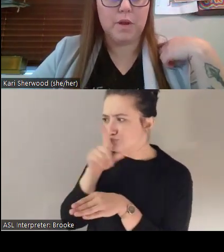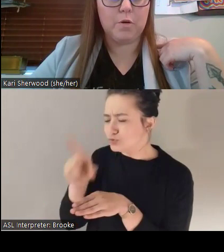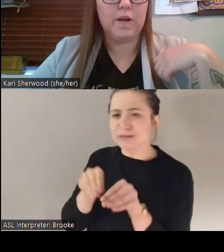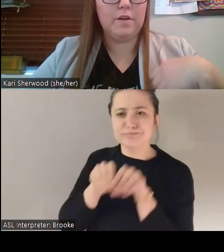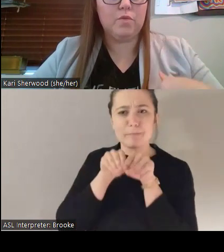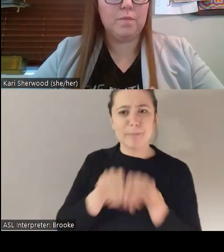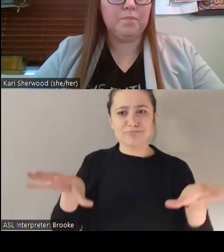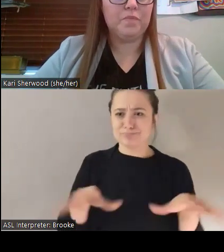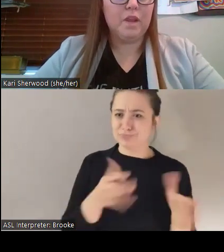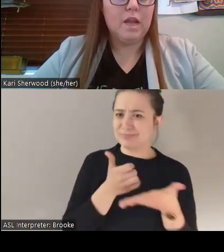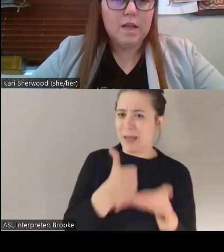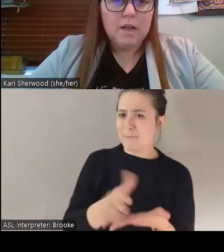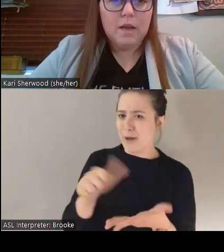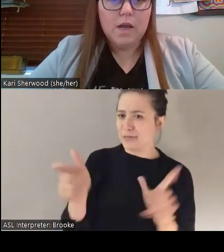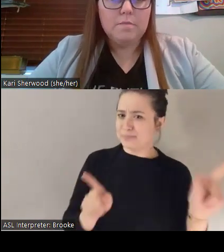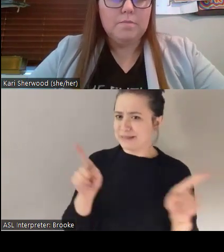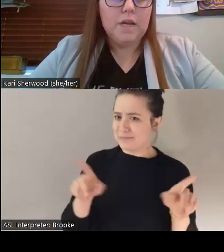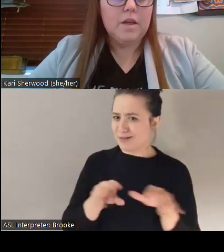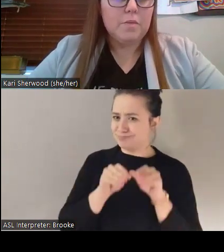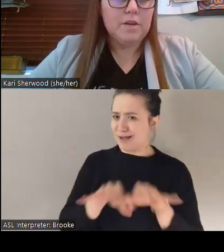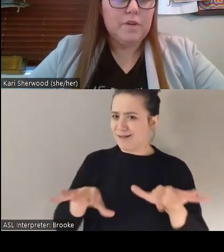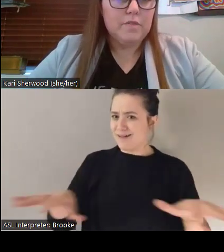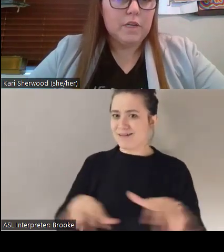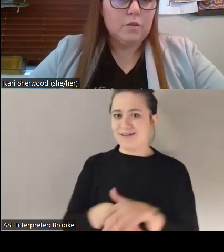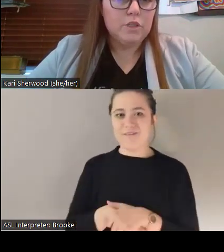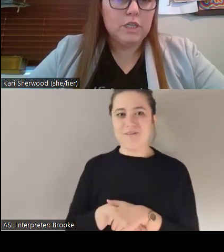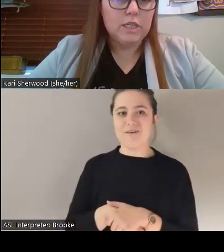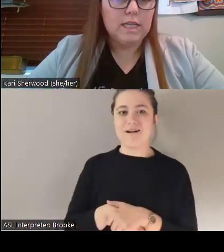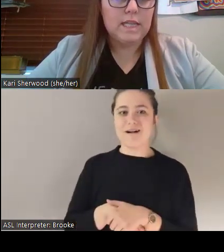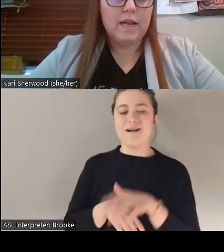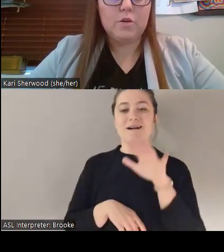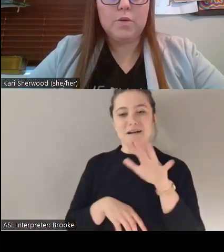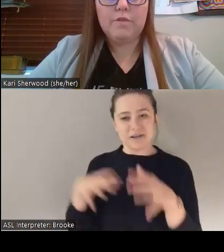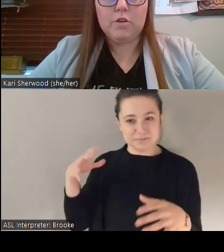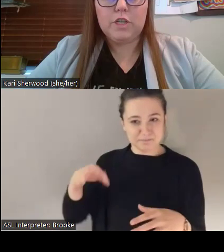they were created for. Another benefit of inclusion is that neurodivergent